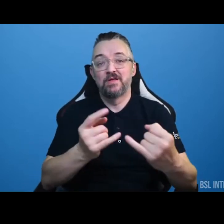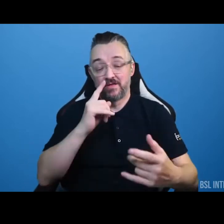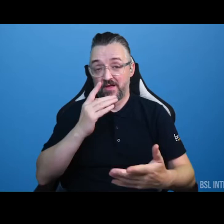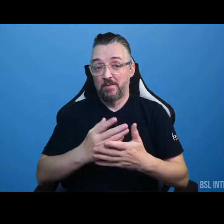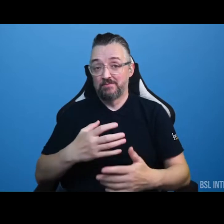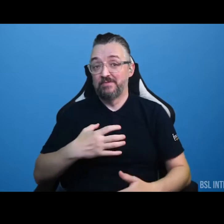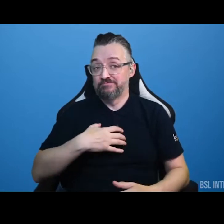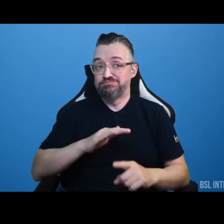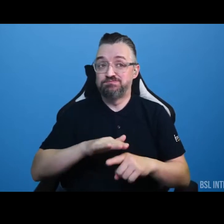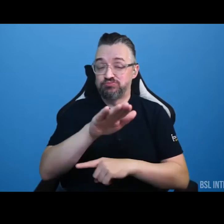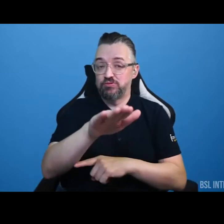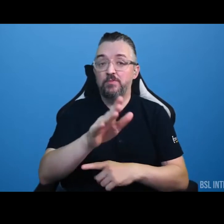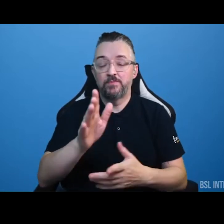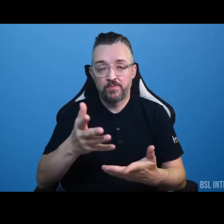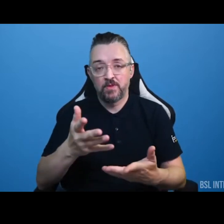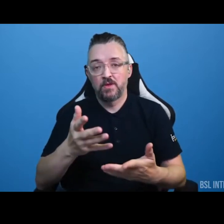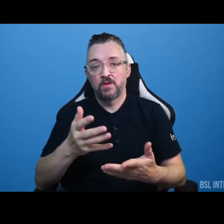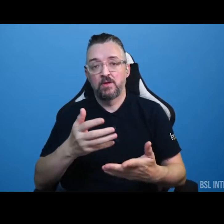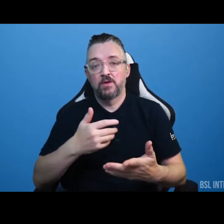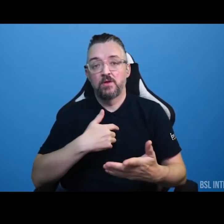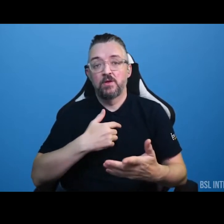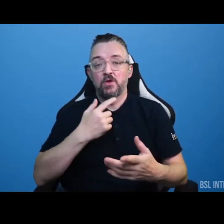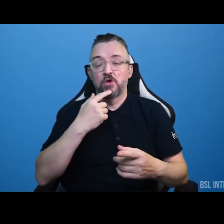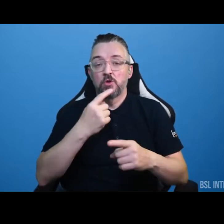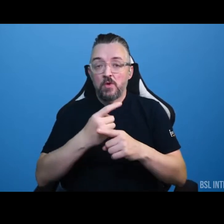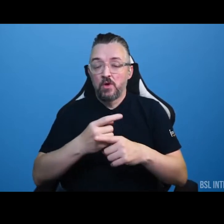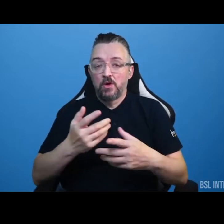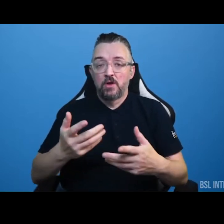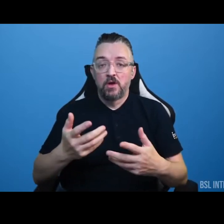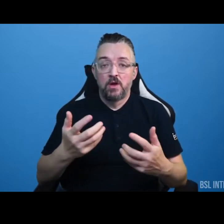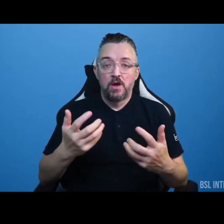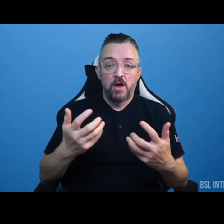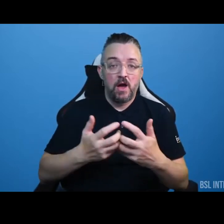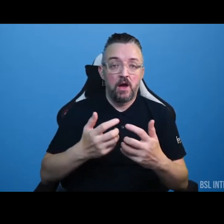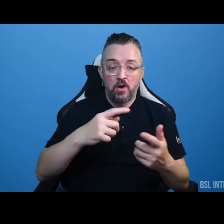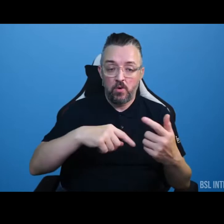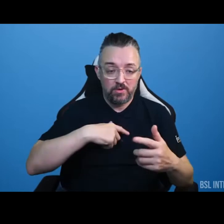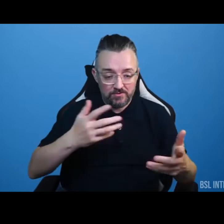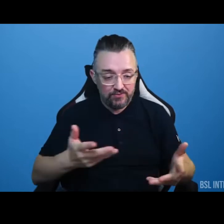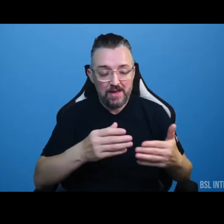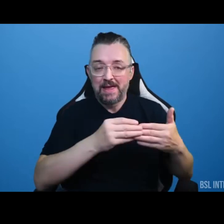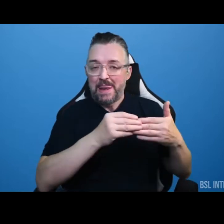But I think in talking about how and why we enable people to lead in climate action, well, young people to lead on climate action,